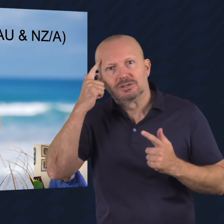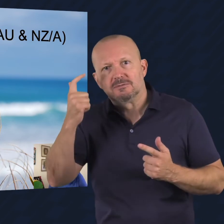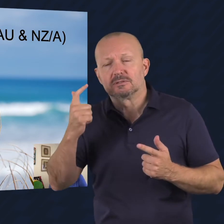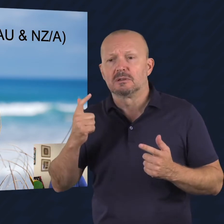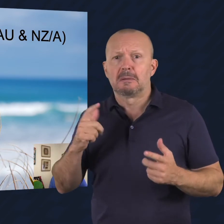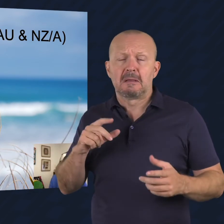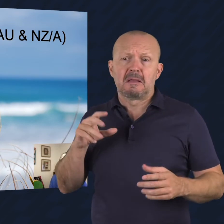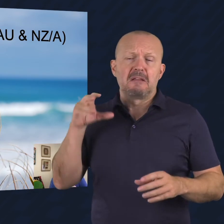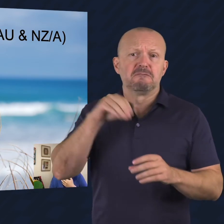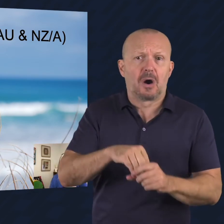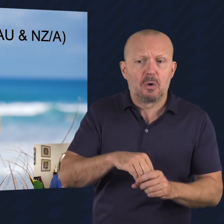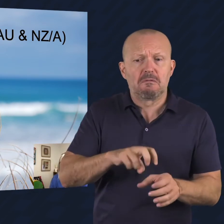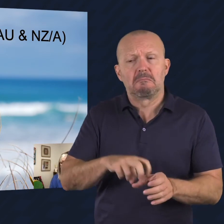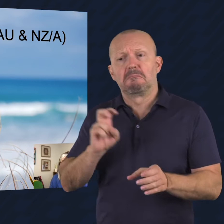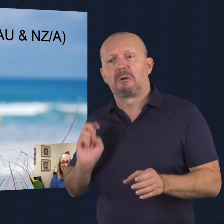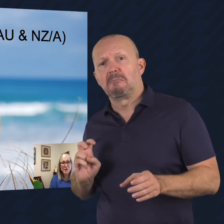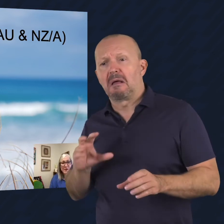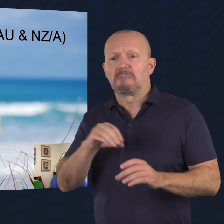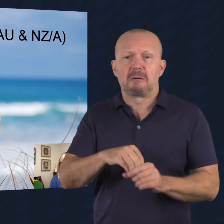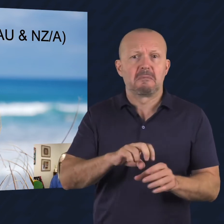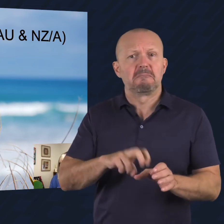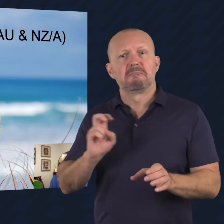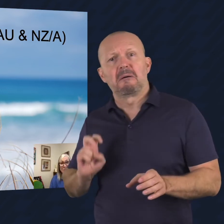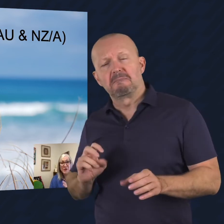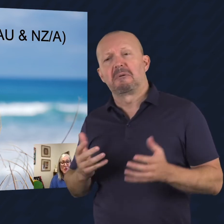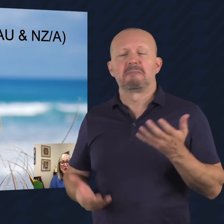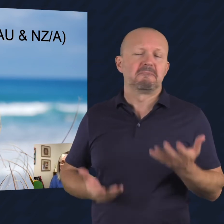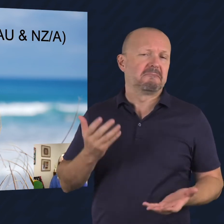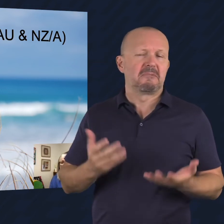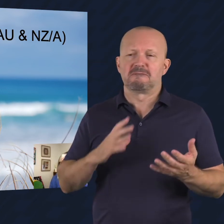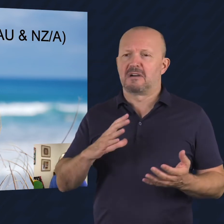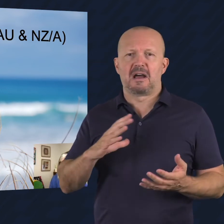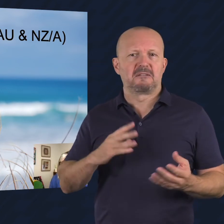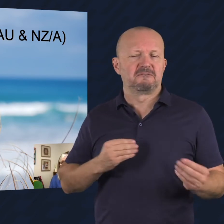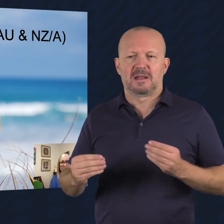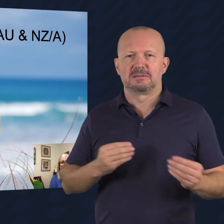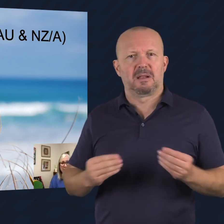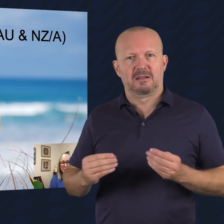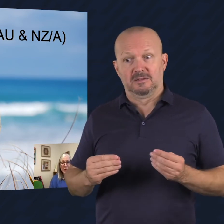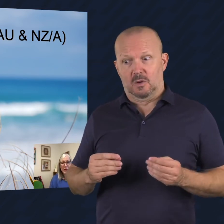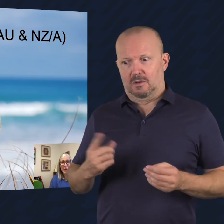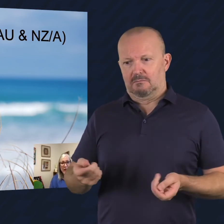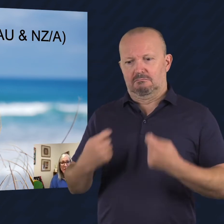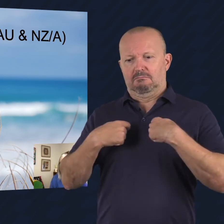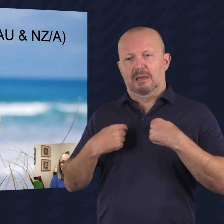and jump out as they felt as a bunch of coordinators, so that we could start building up our knowledge